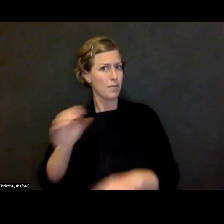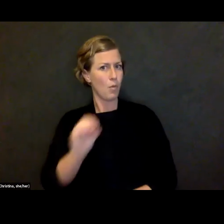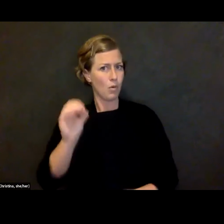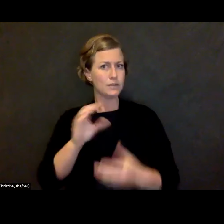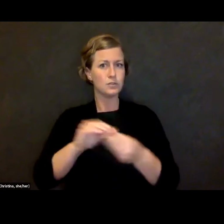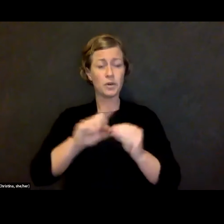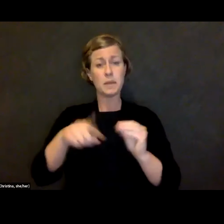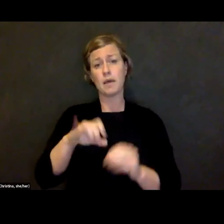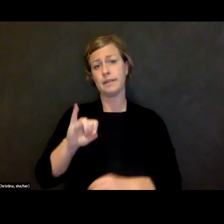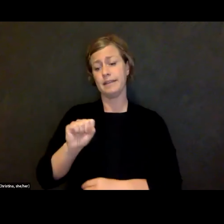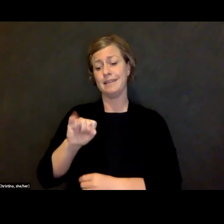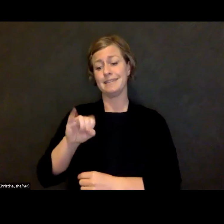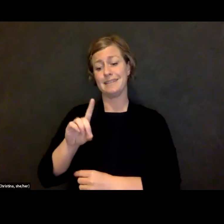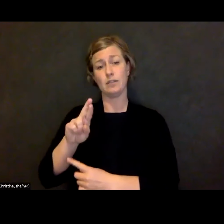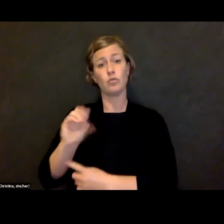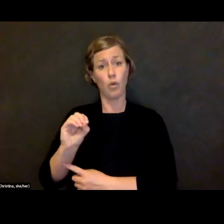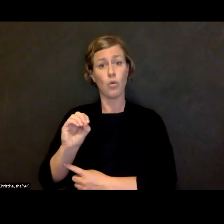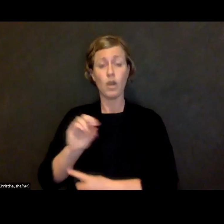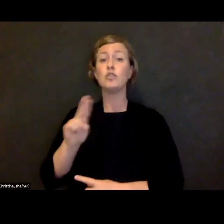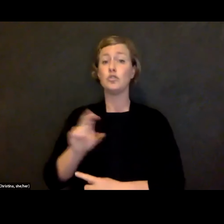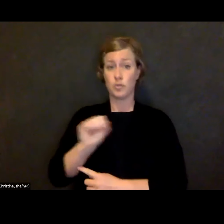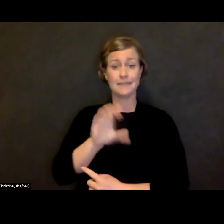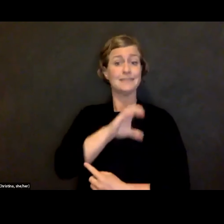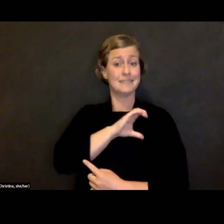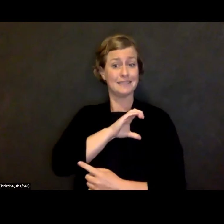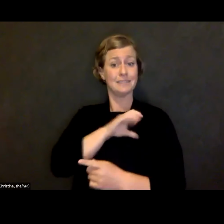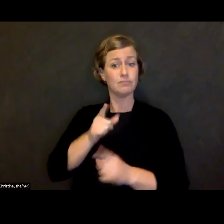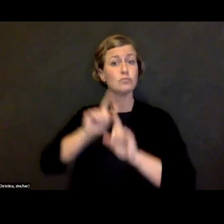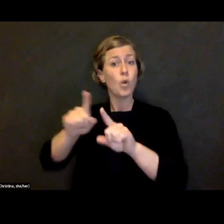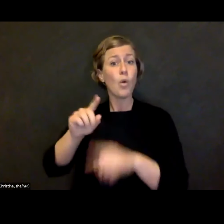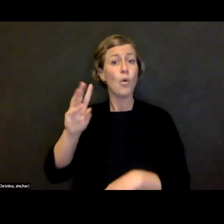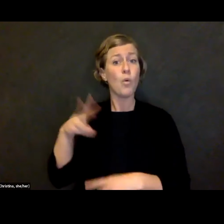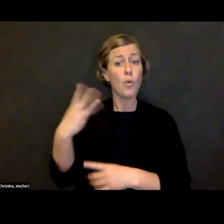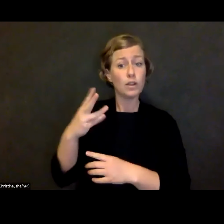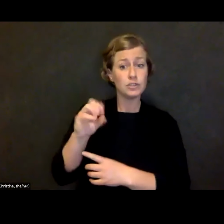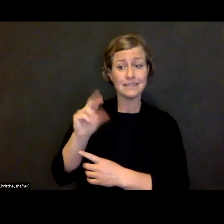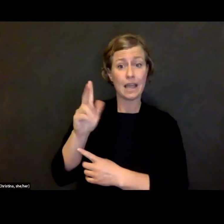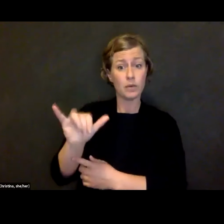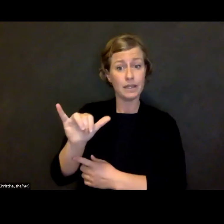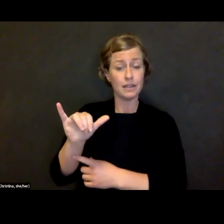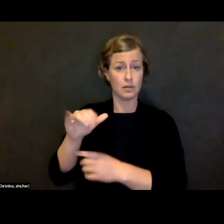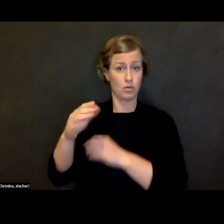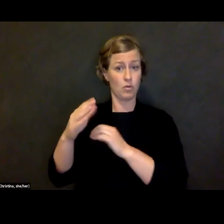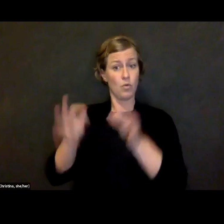facilities, places of worship. This legislation was inspired in part by the